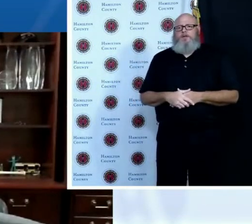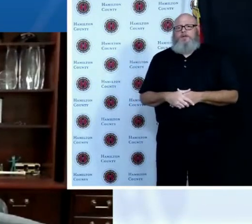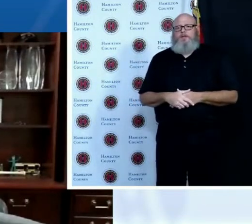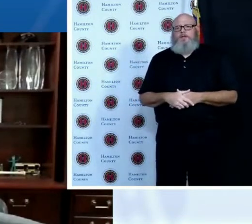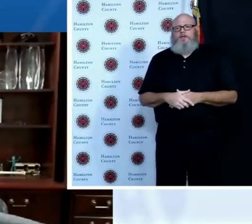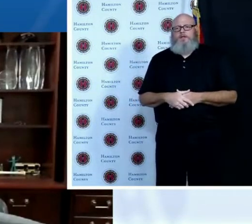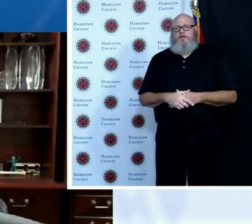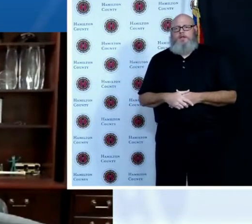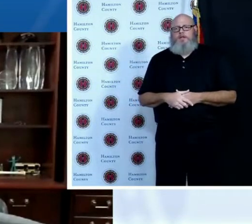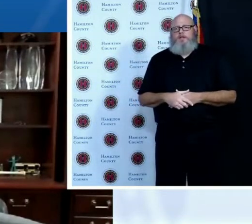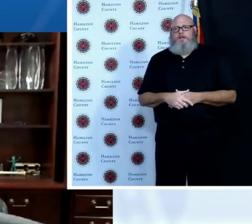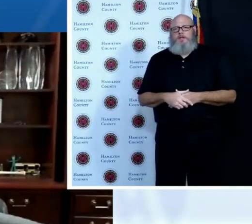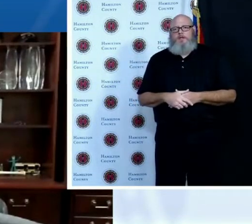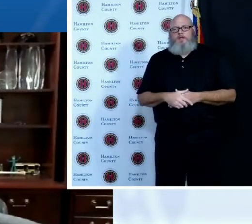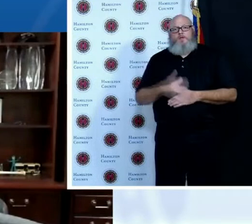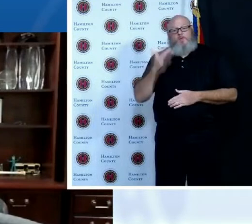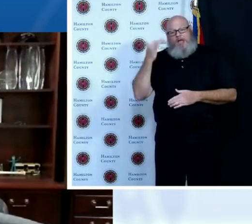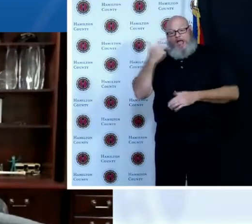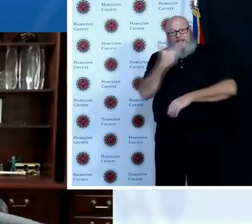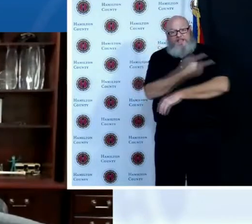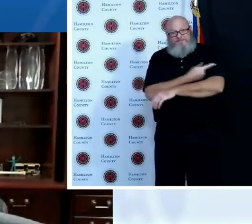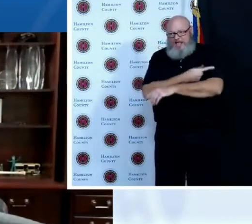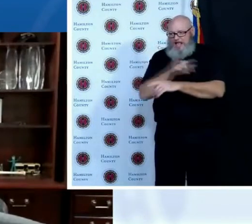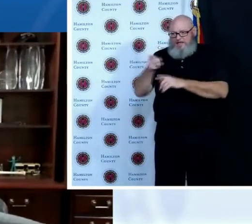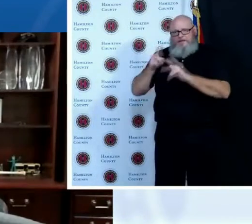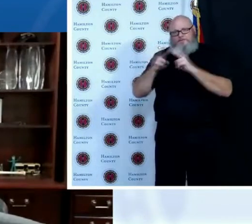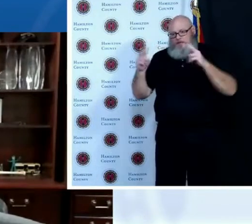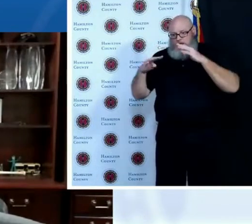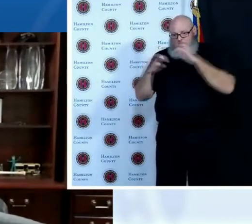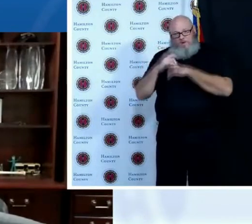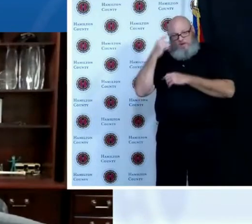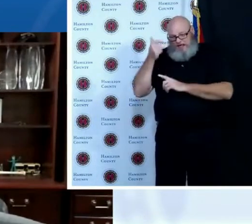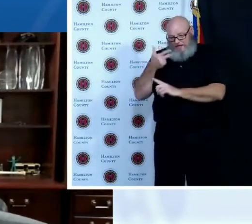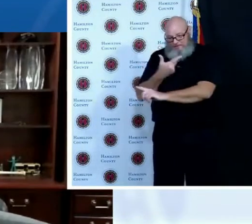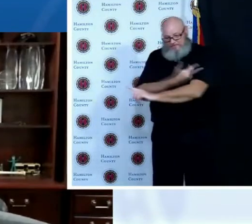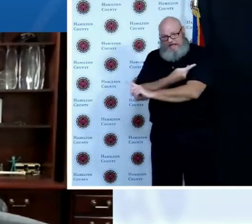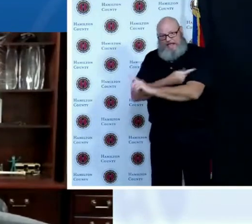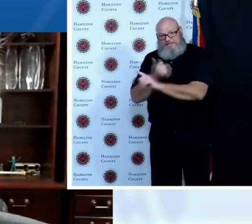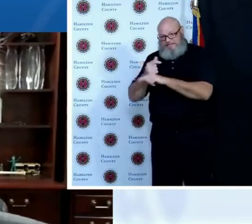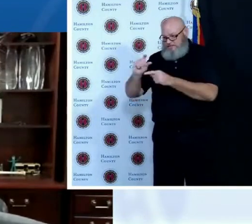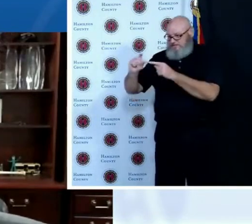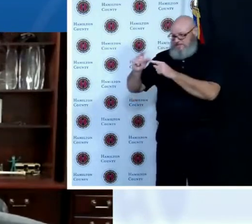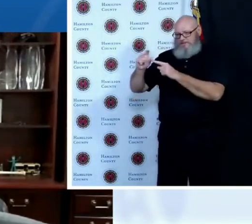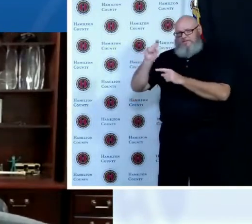particularly the Pfizer vaccine for super cold and ultra cold and we need to make sure that we